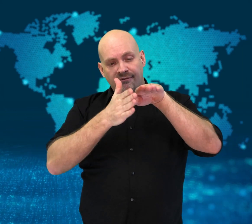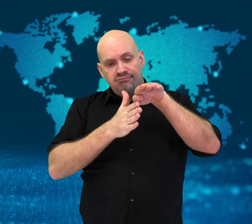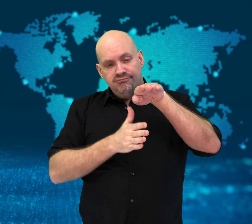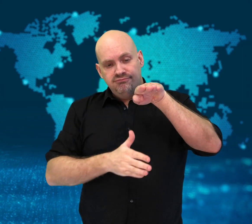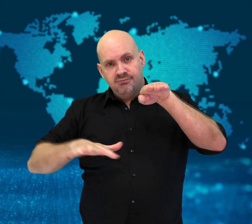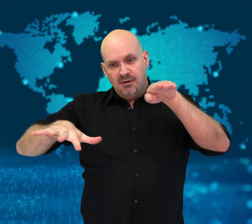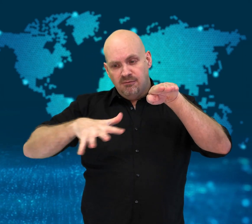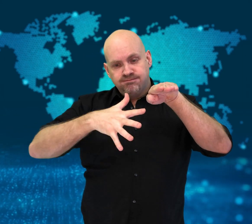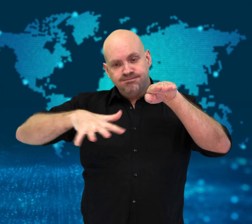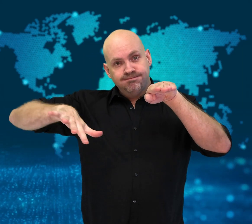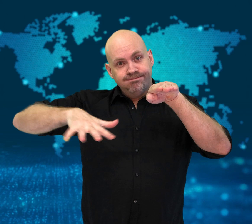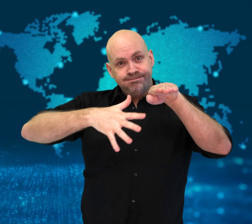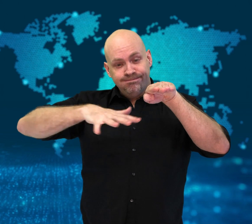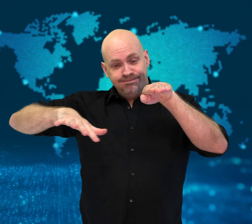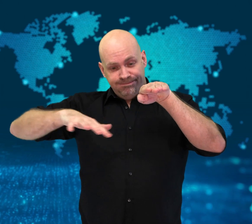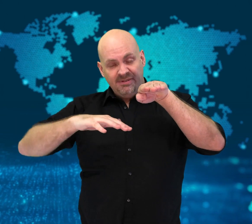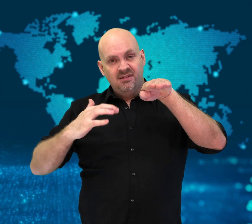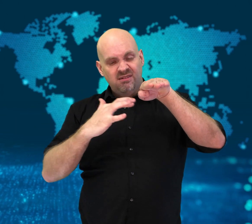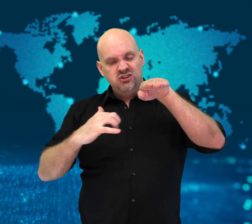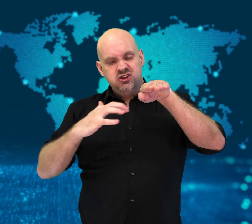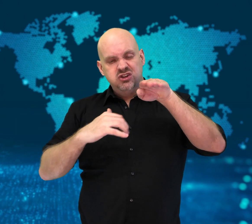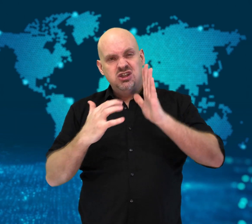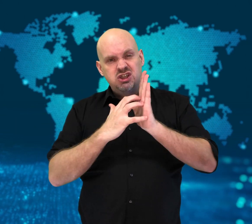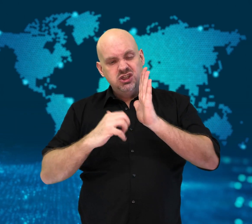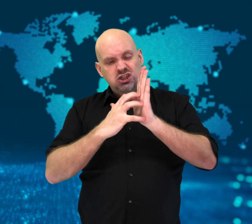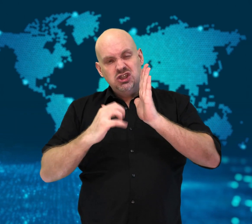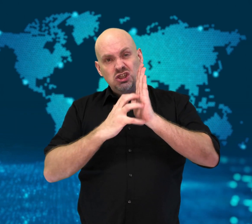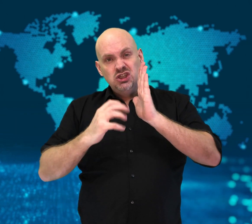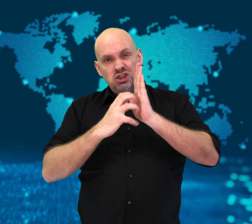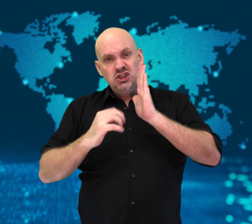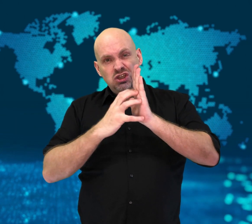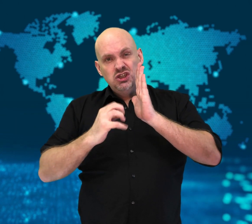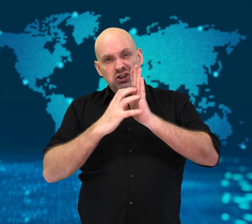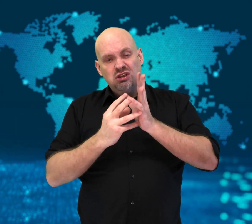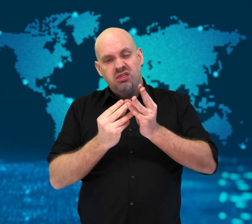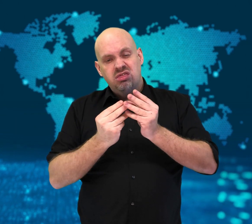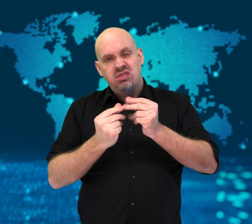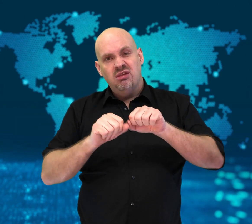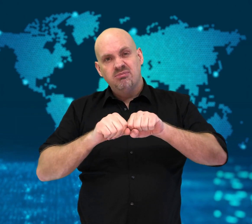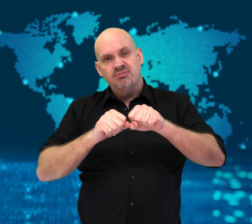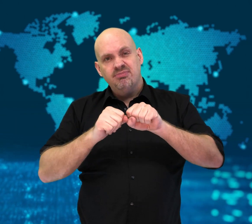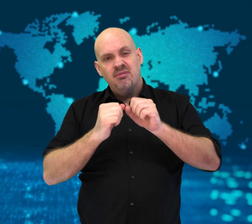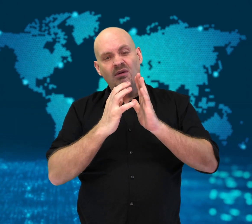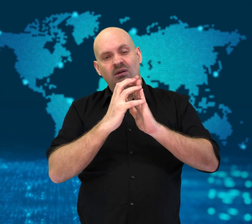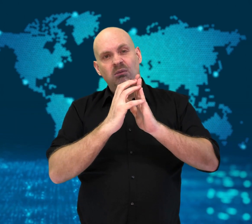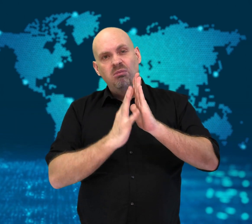A team of geologists investigated the cause,